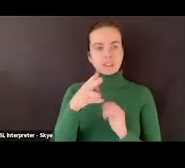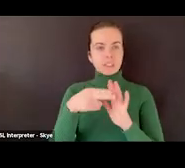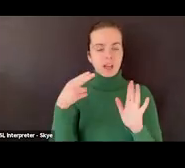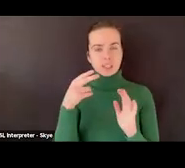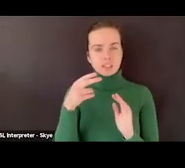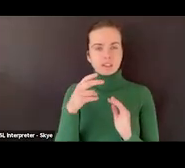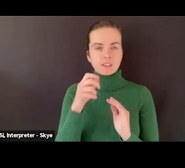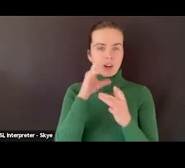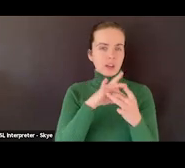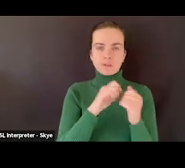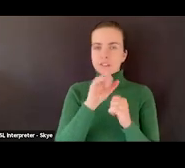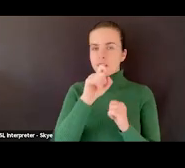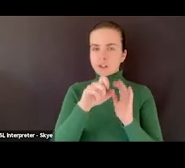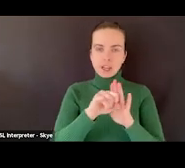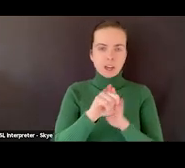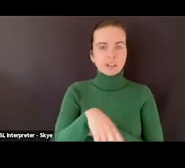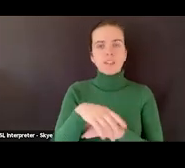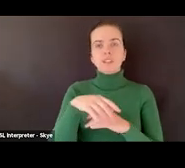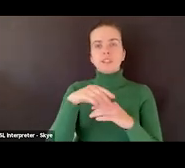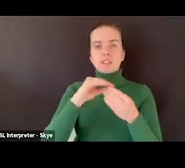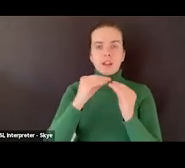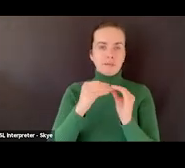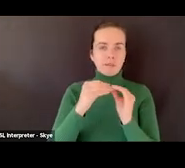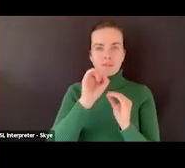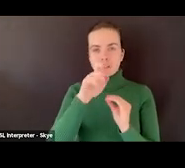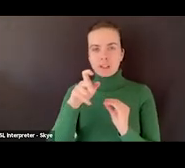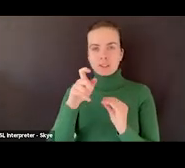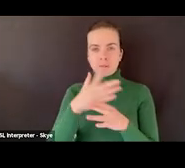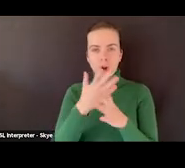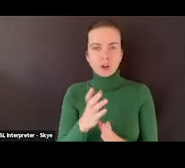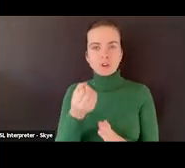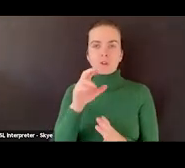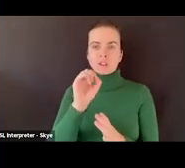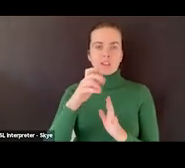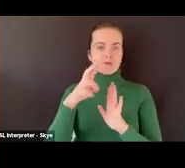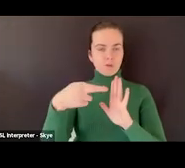to sexual identity, number of sex partners, or sex role. And the way we looked at this